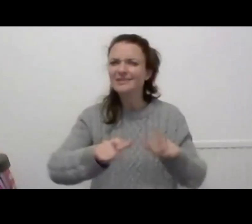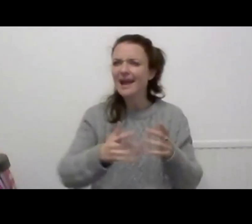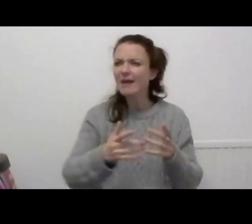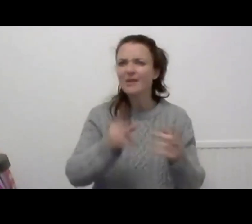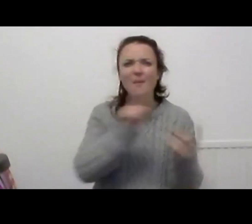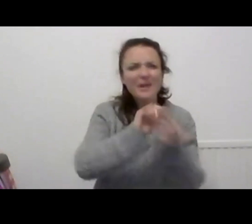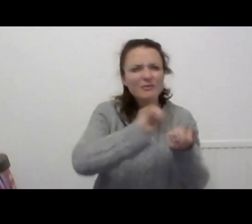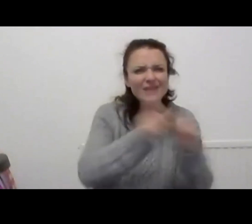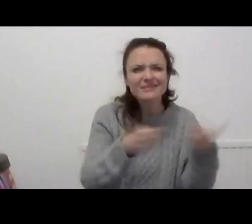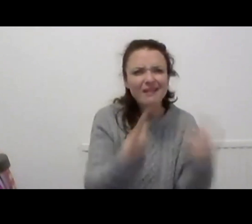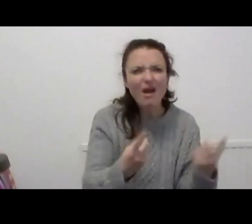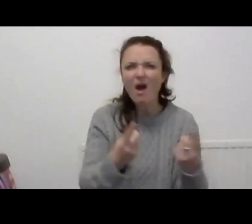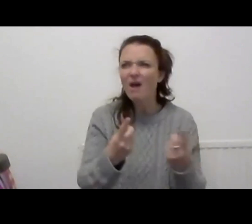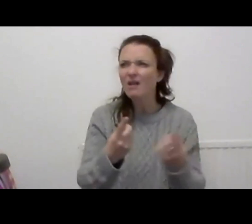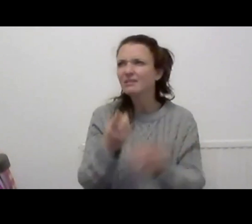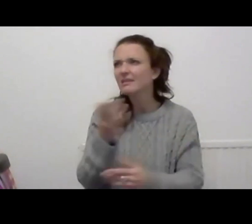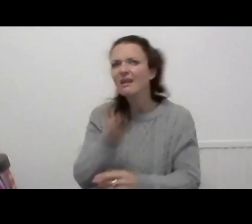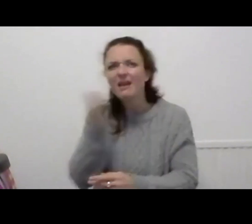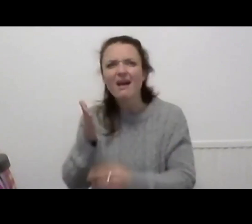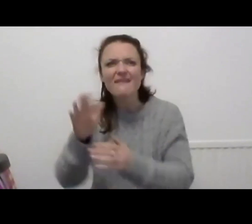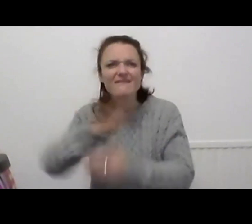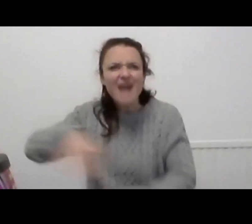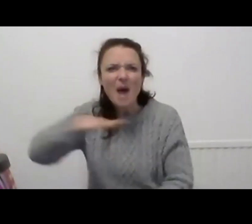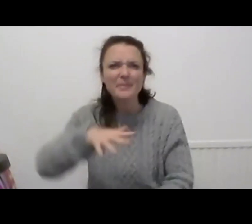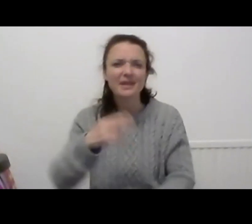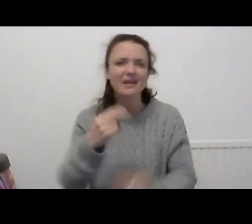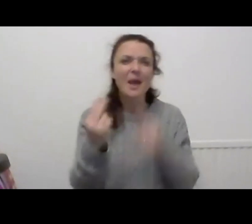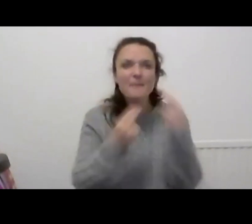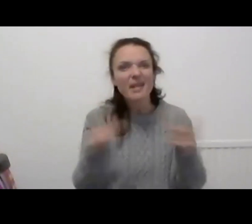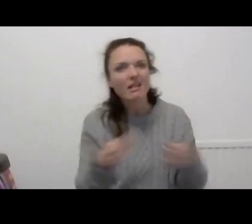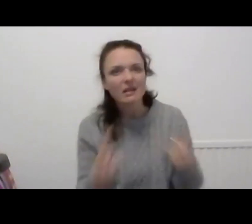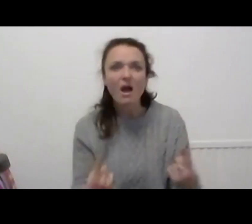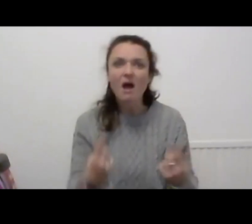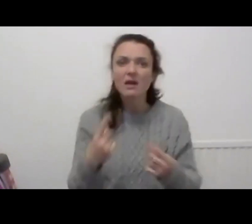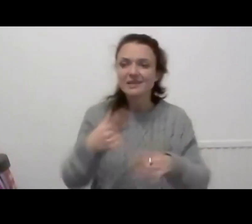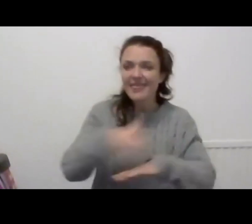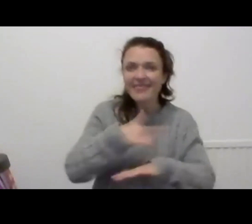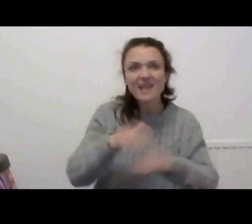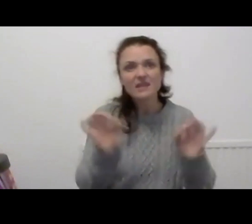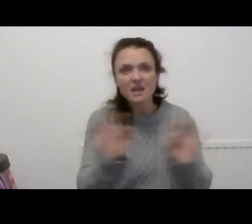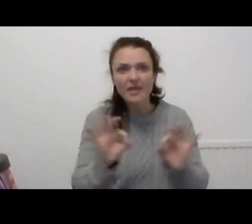to a concert or go out for a meal. Vaccines are our ticket back to freedom and events like this